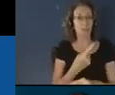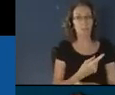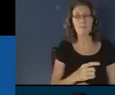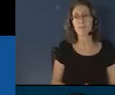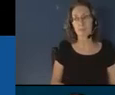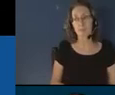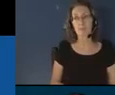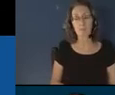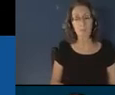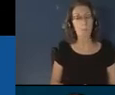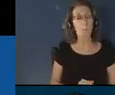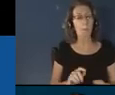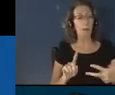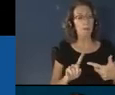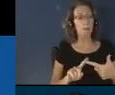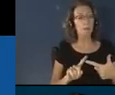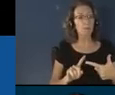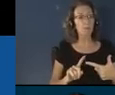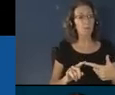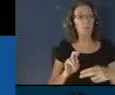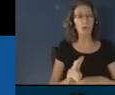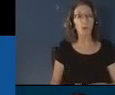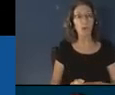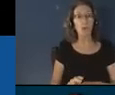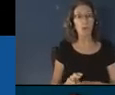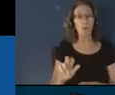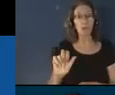The second option is to use the auto captioning features like the